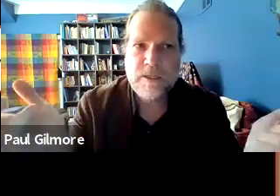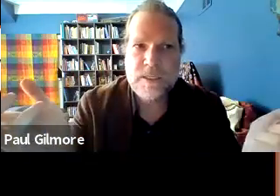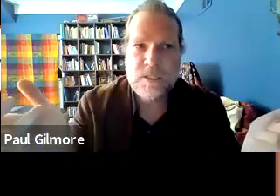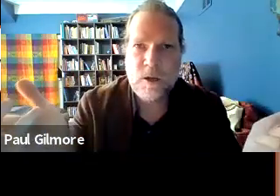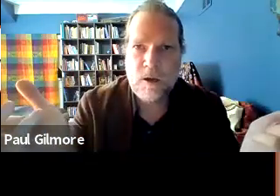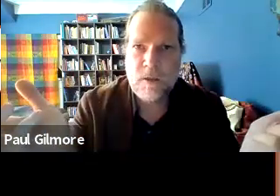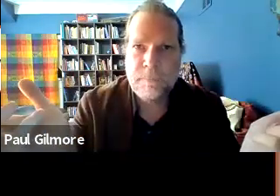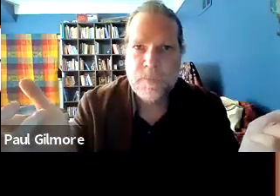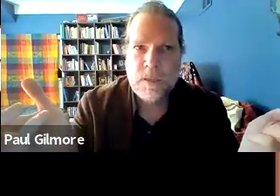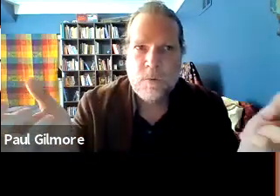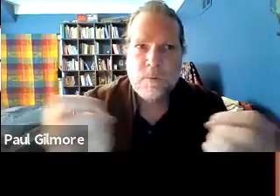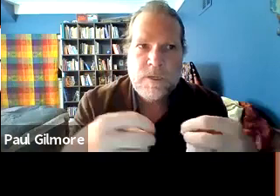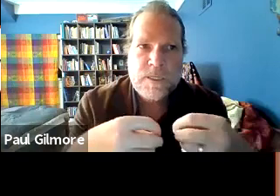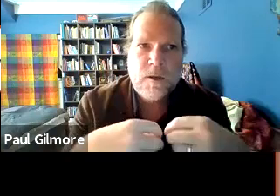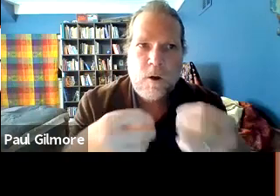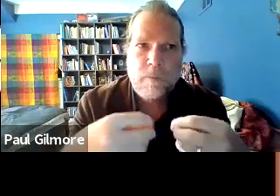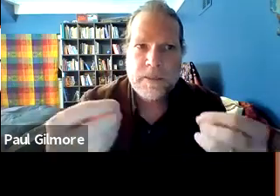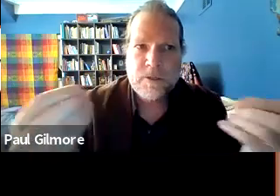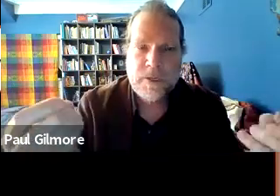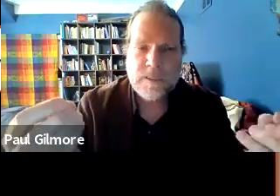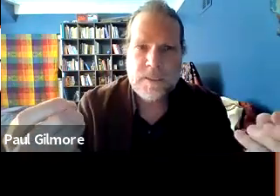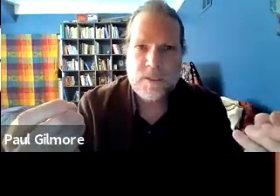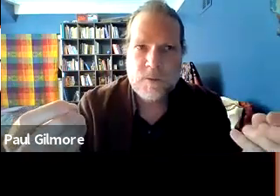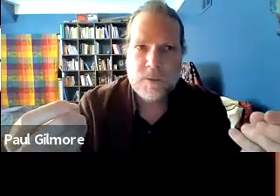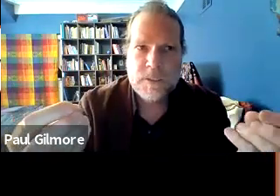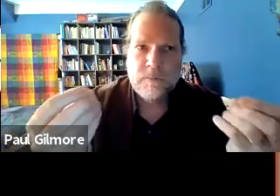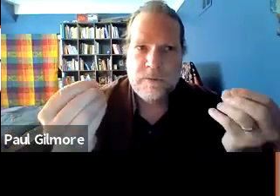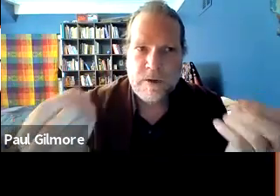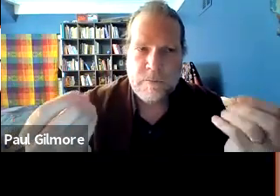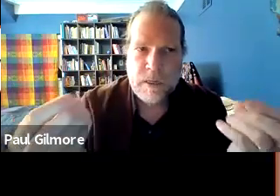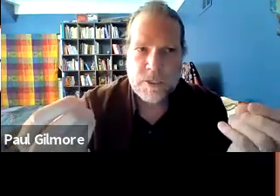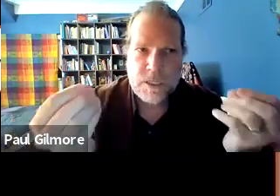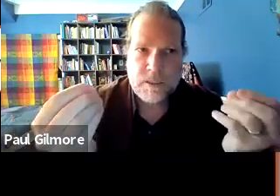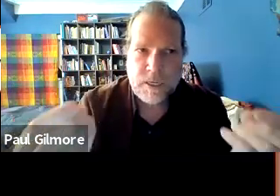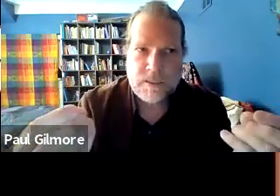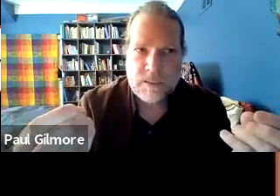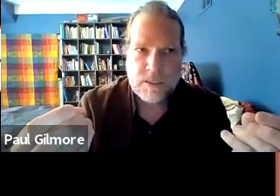guaranteed to all, when we say all men are created equal, we very much in the 19th